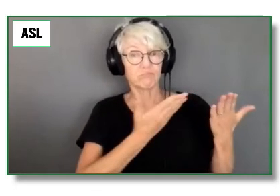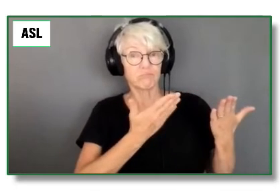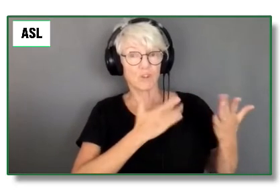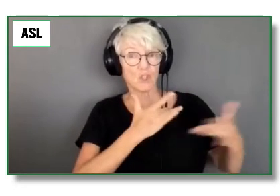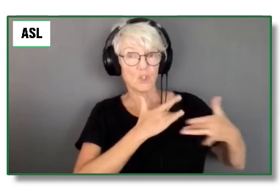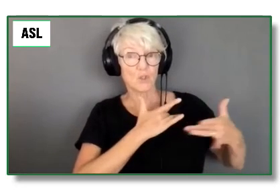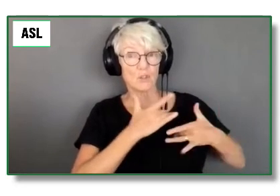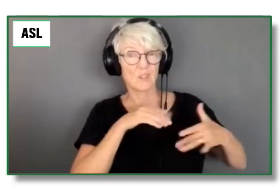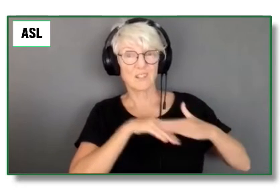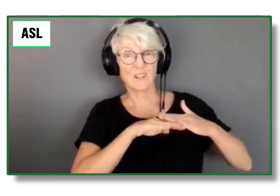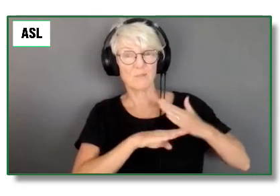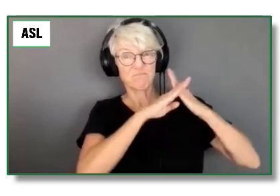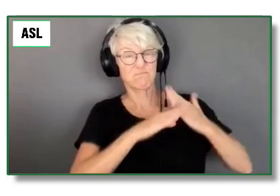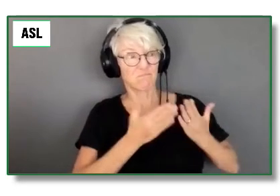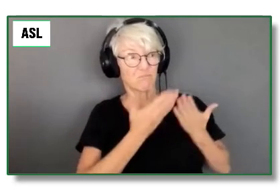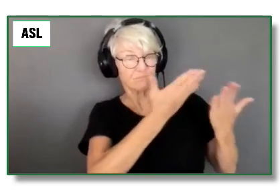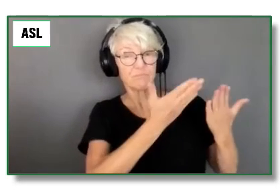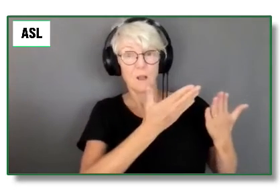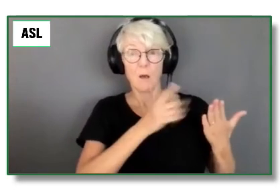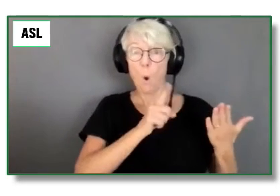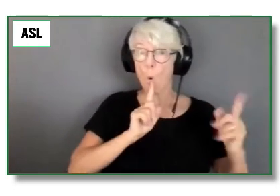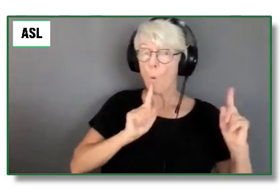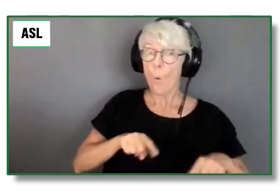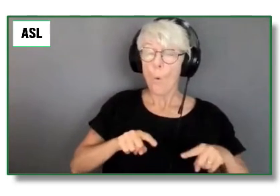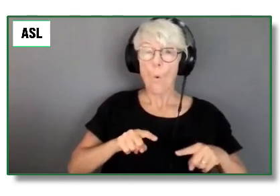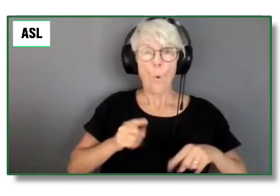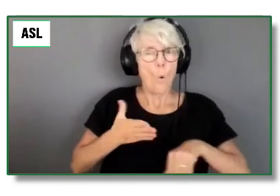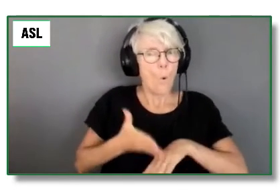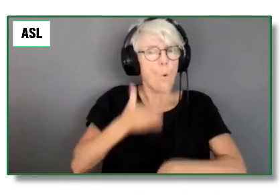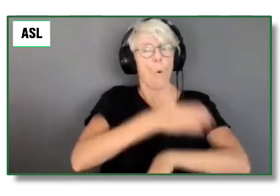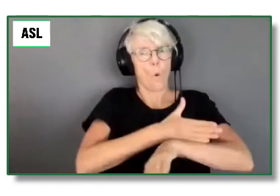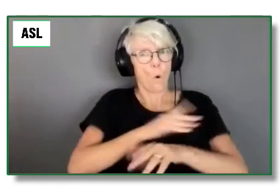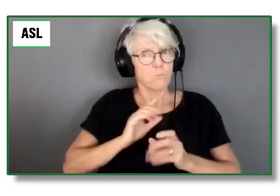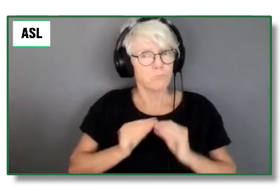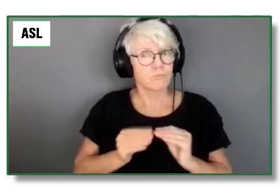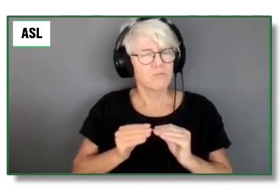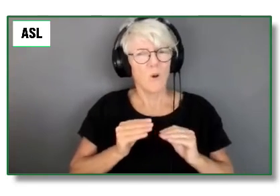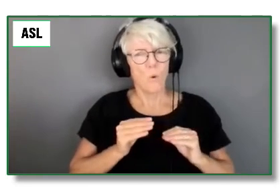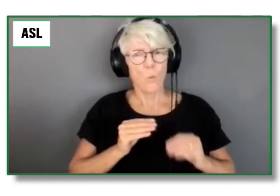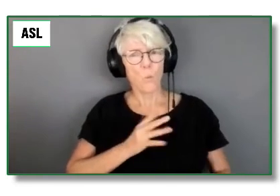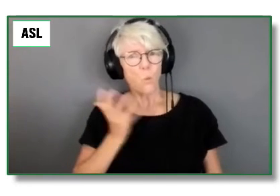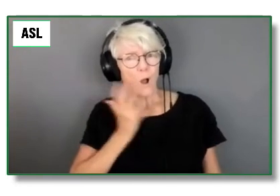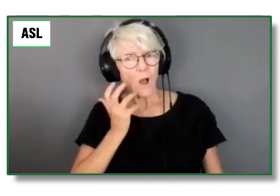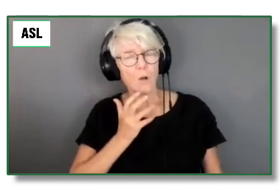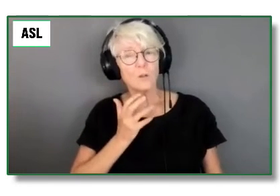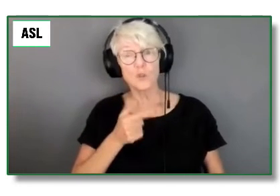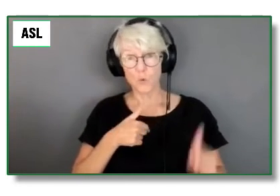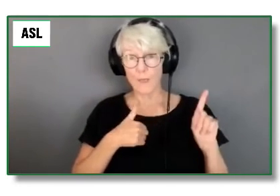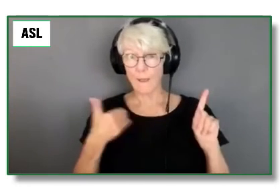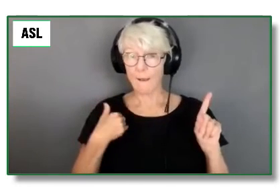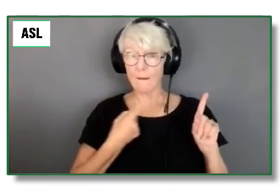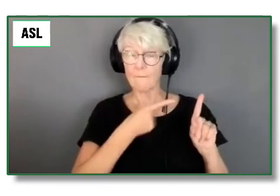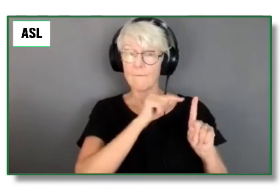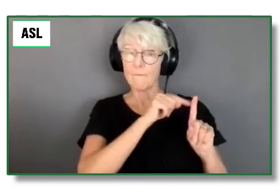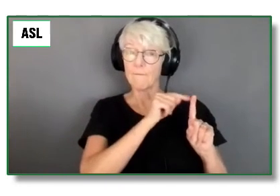have like a dedicated person like a customer service rep who's highly focused on that? Um